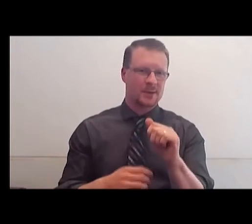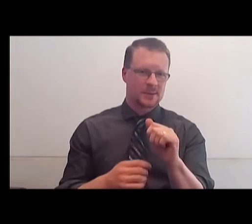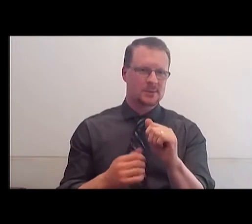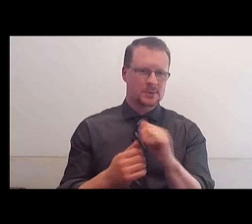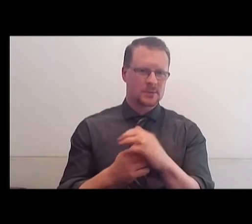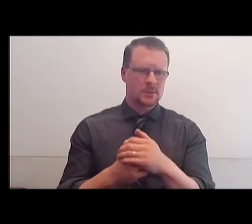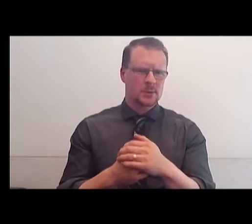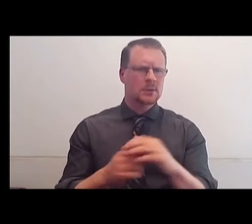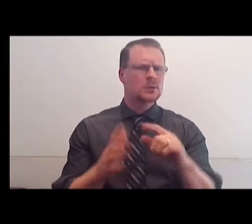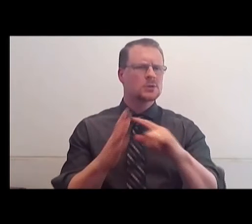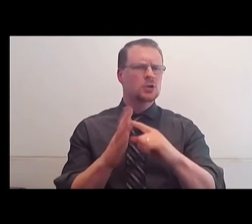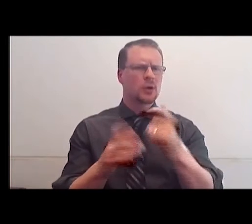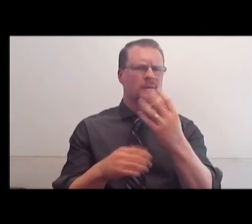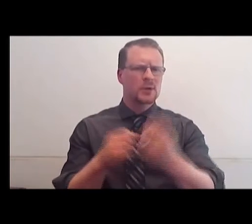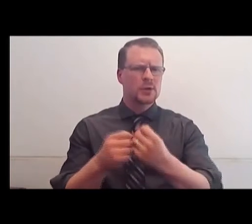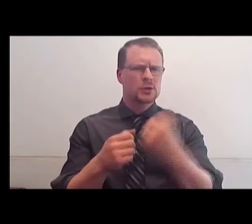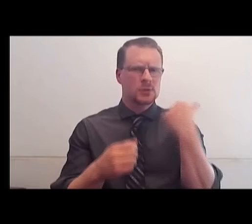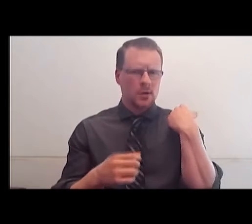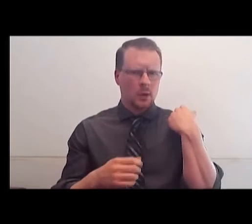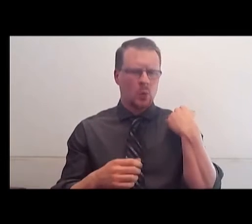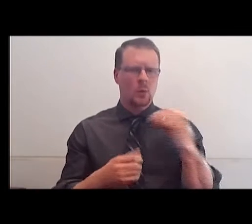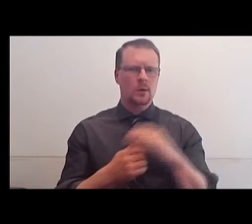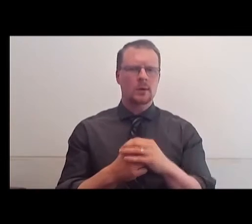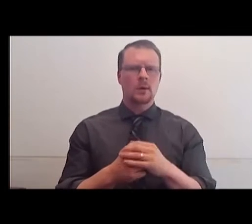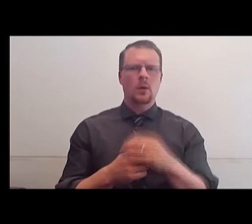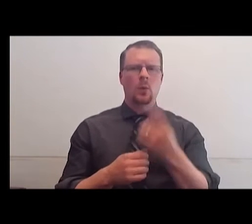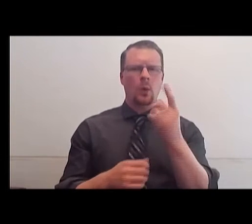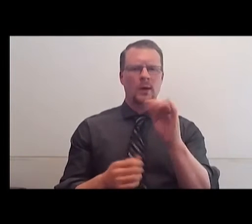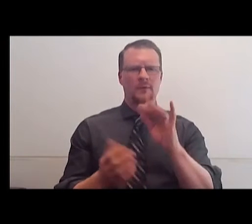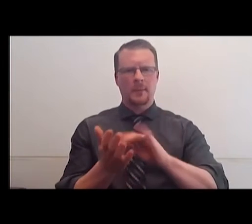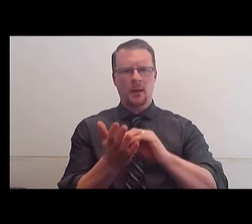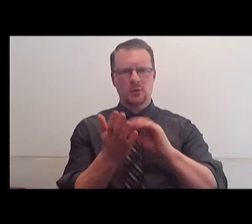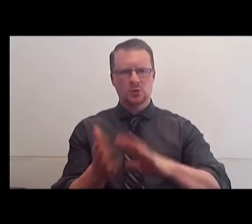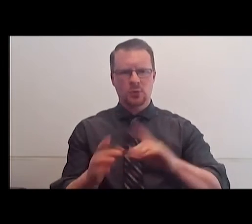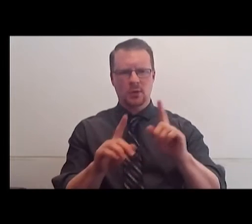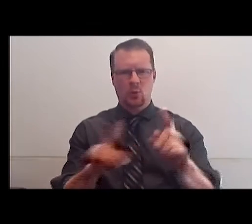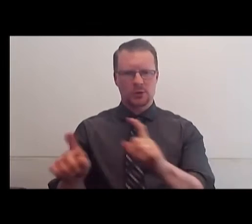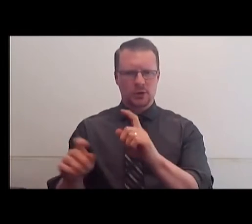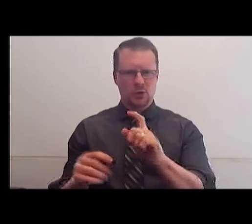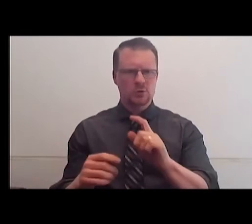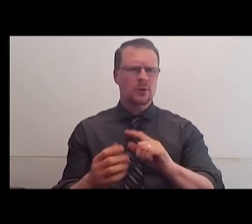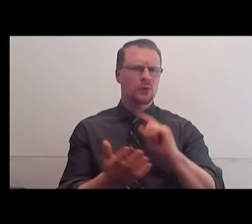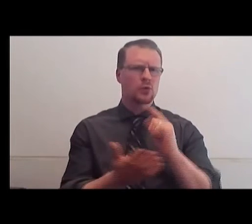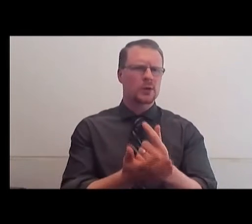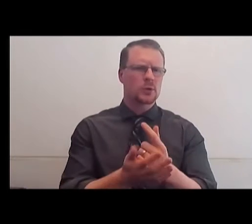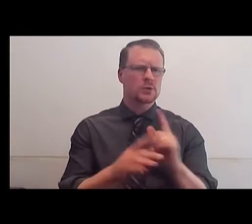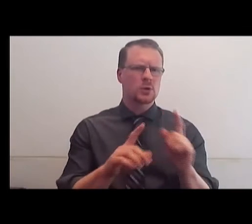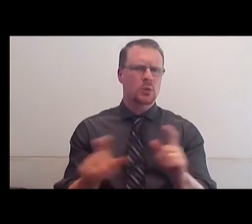of people with disabilities. Started a few years ago one of the medical students questionnaires,